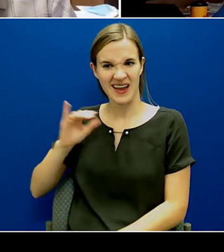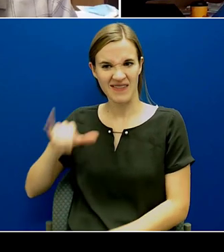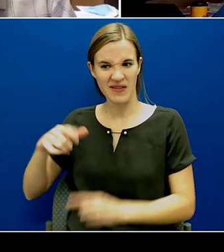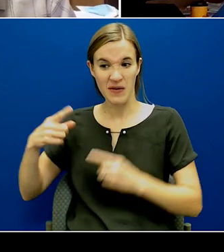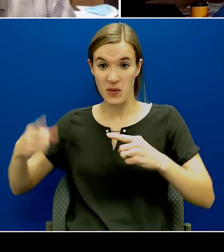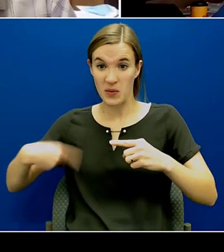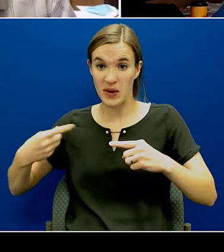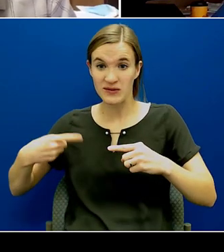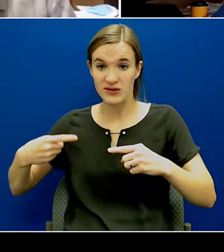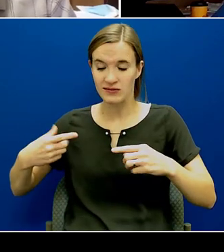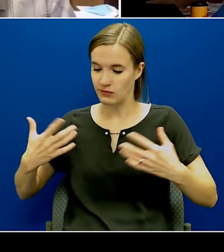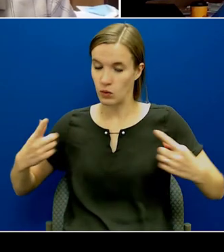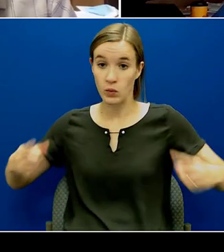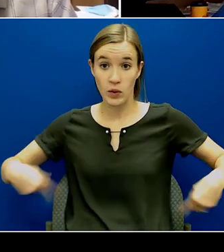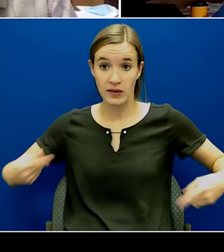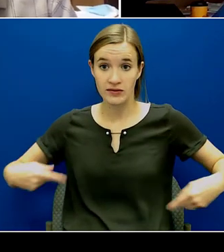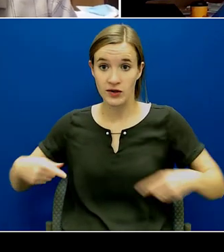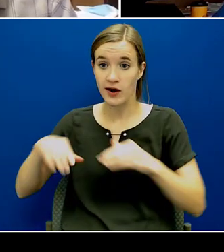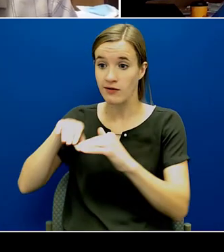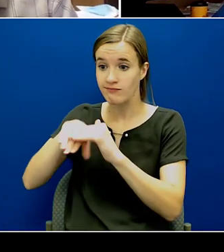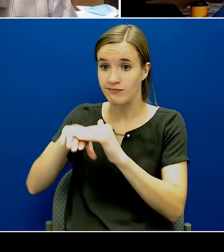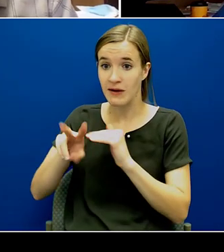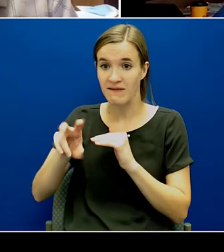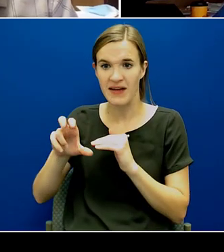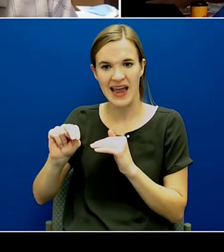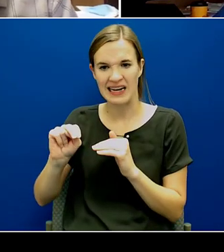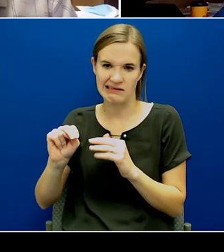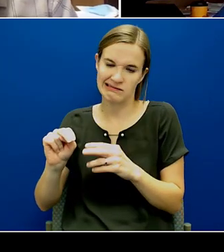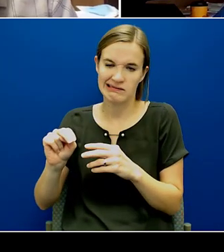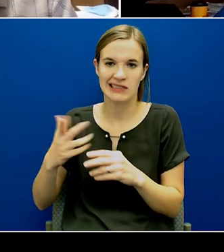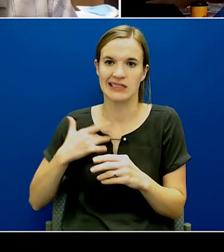to provide what we can. It's, it's, it's a